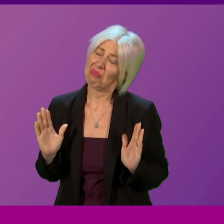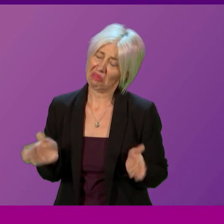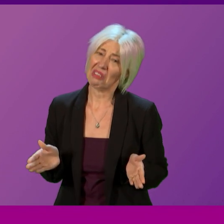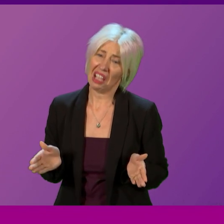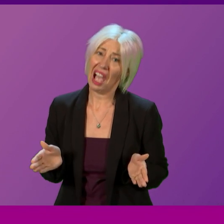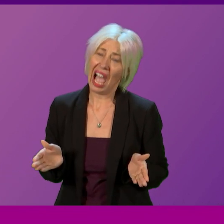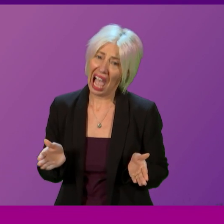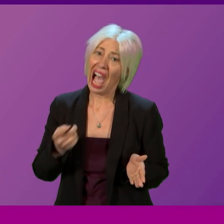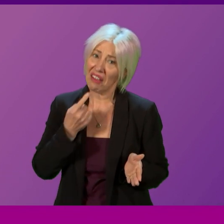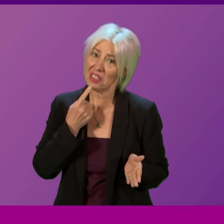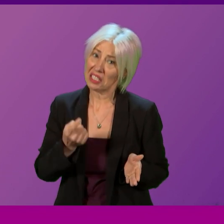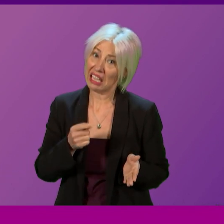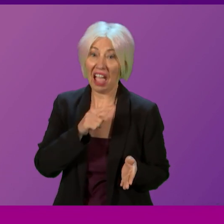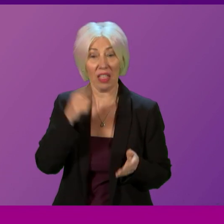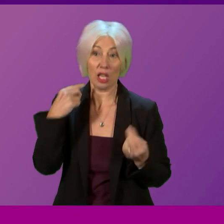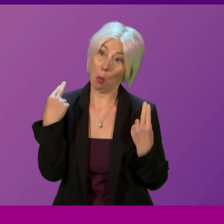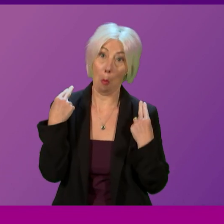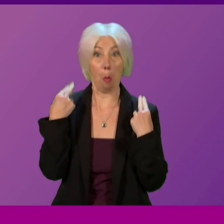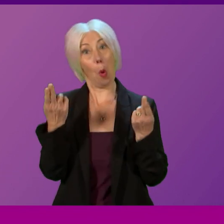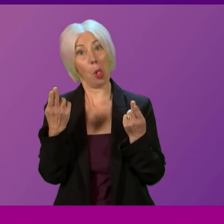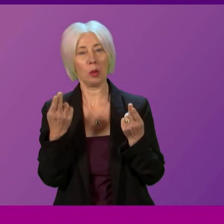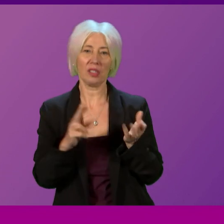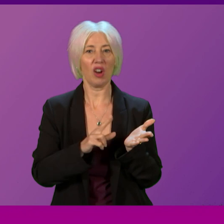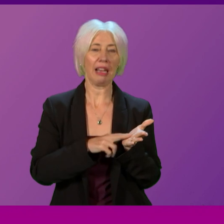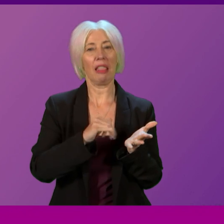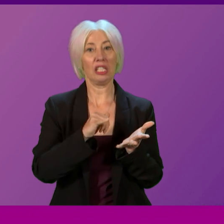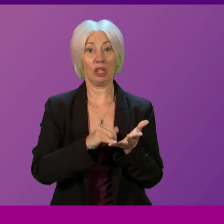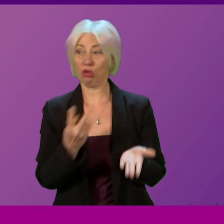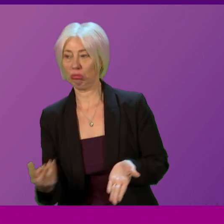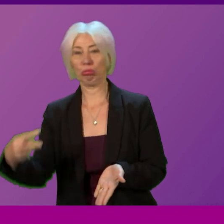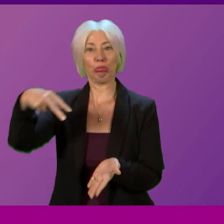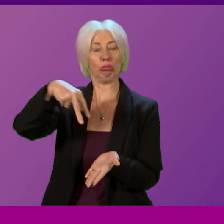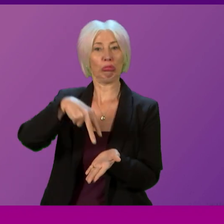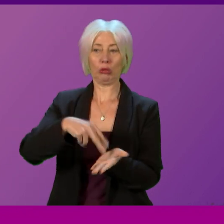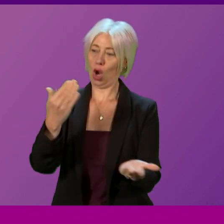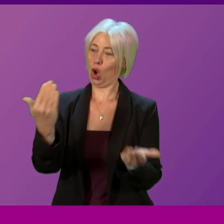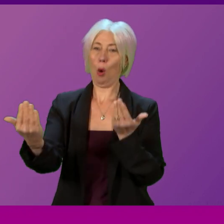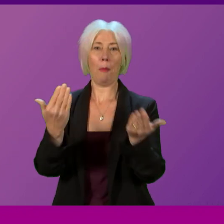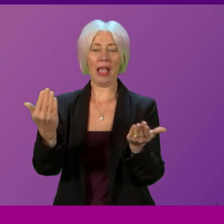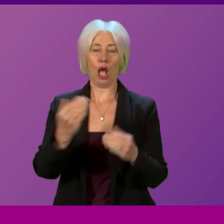I think that it is very bold for Nicola Sturgeon to compare Scotland with other parts of the